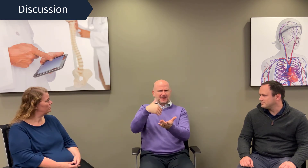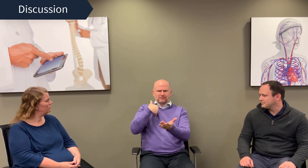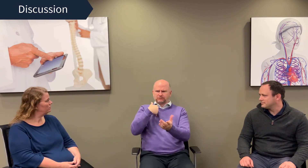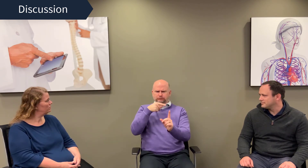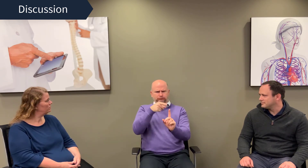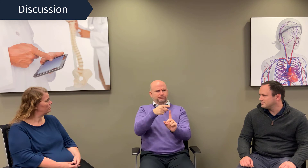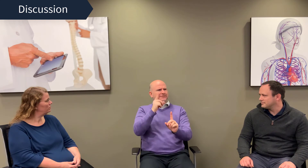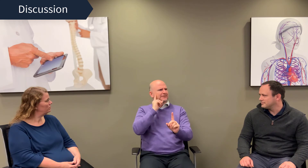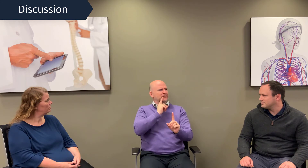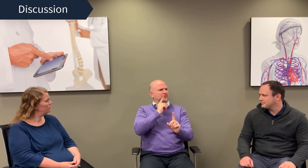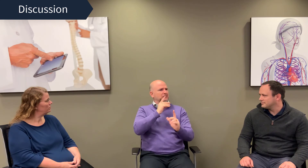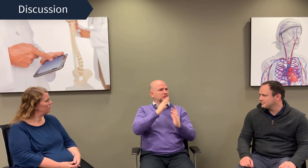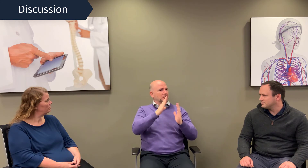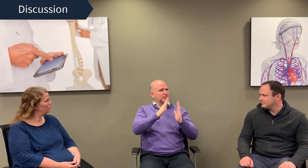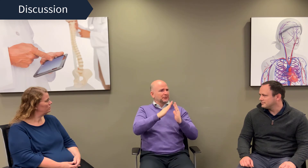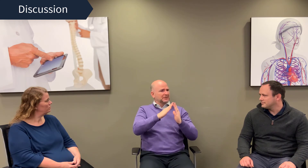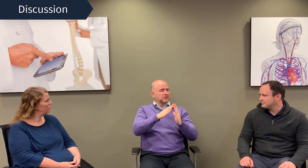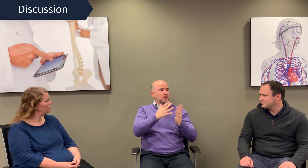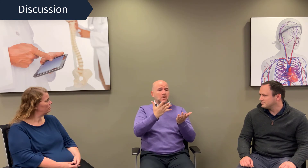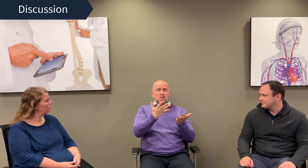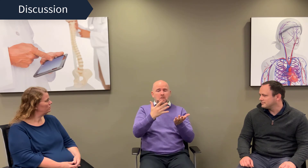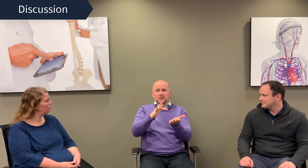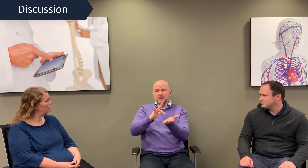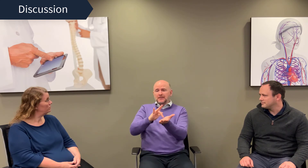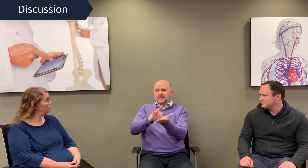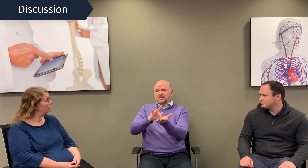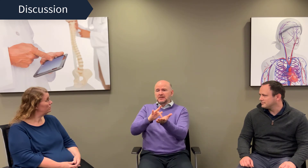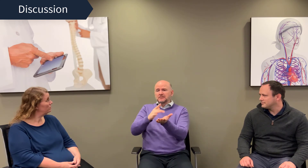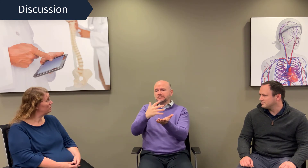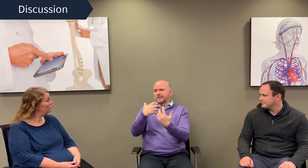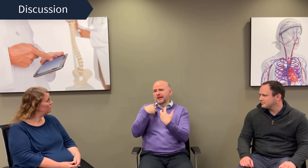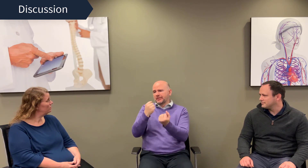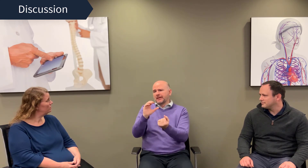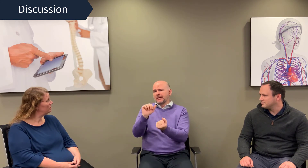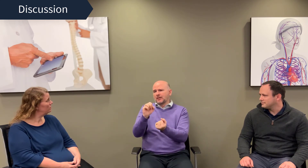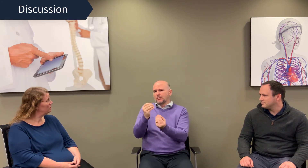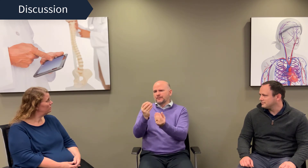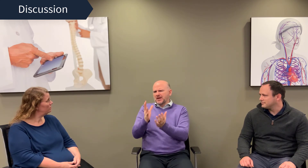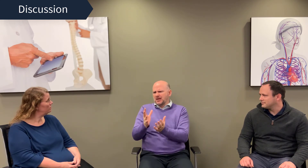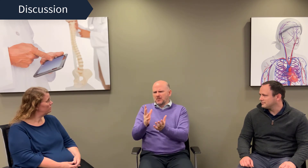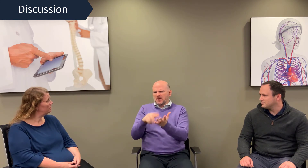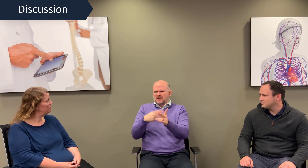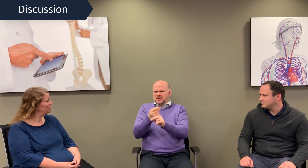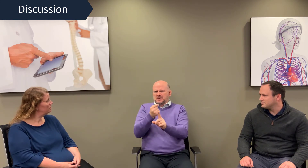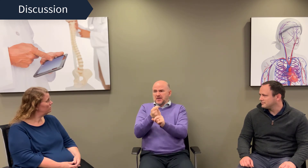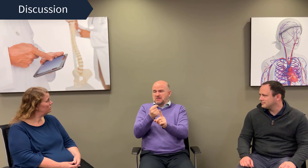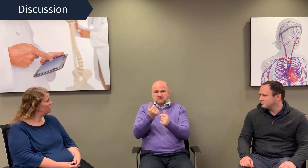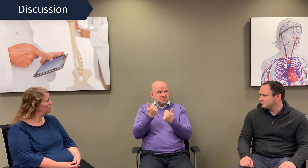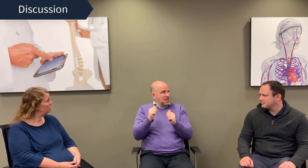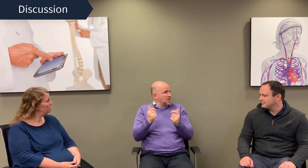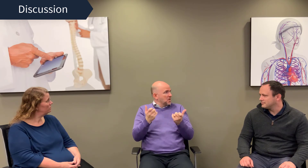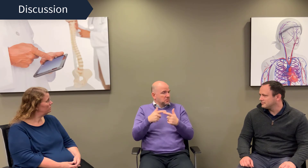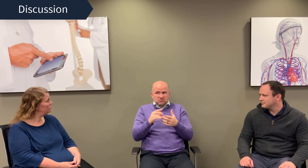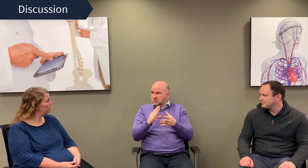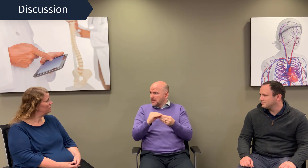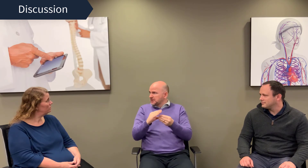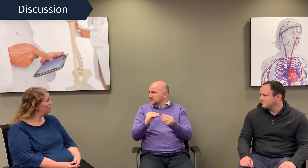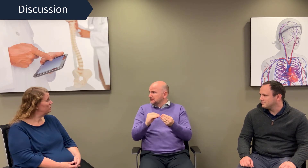this have on the Deaf community, or even within the medical health care profession? Does anyone want to comment on that?